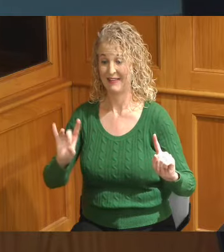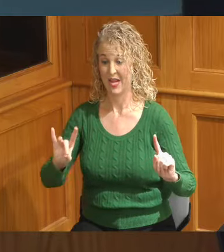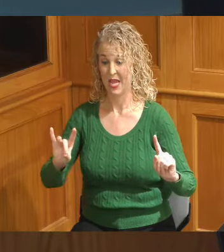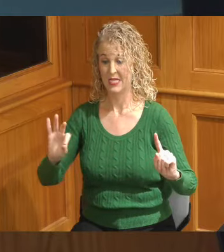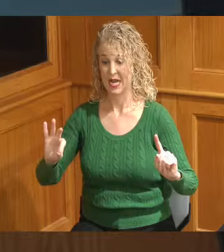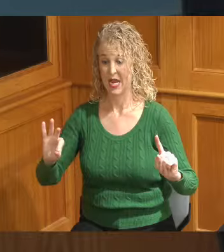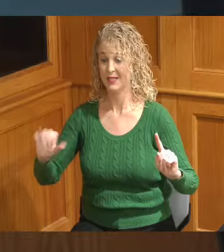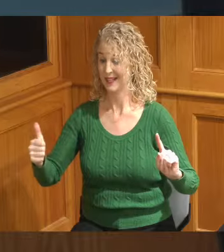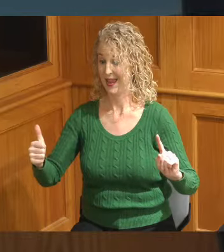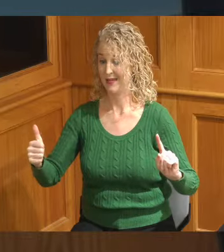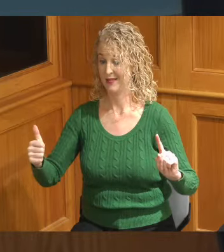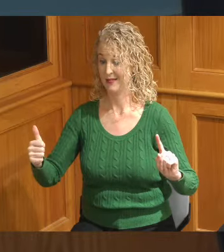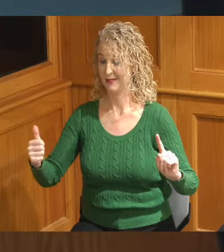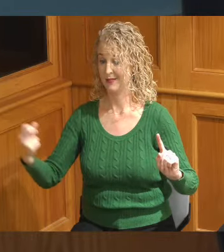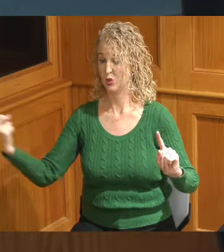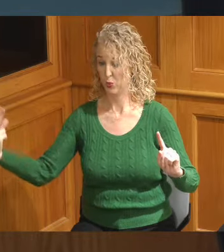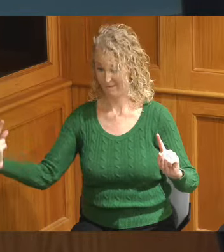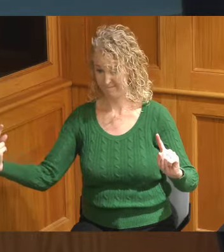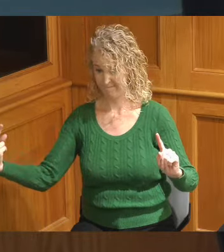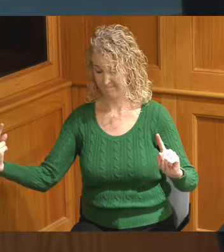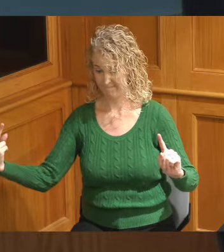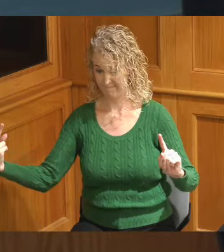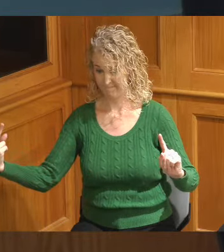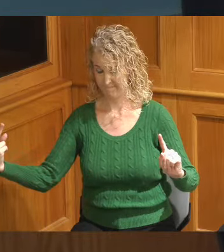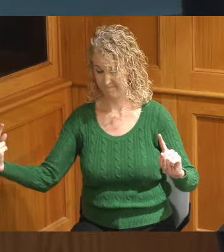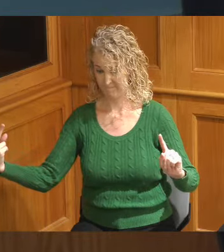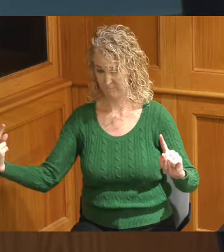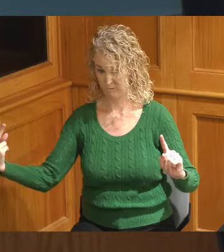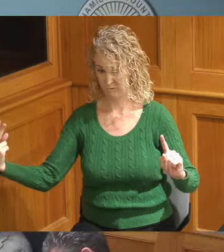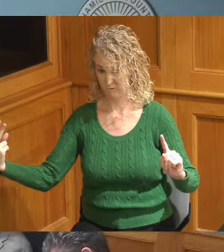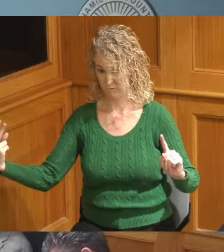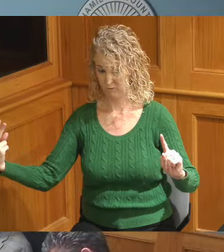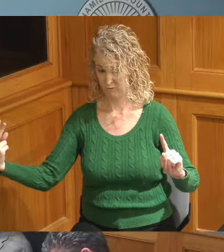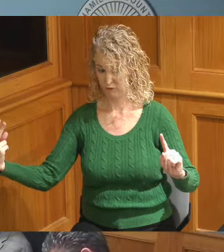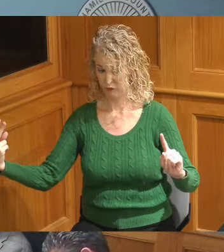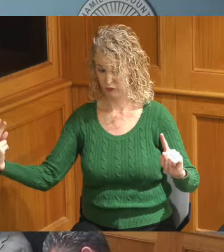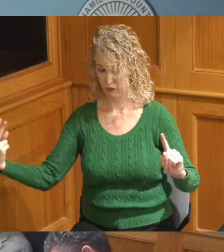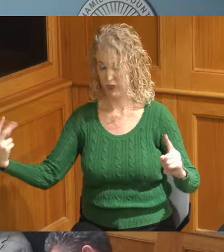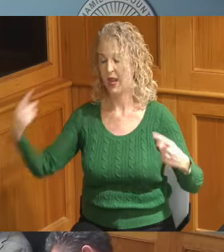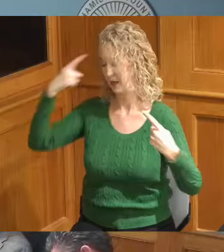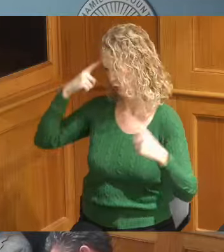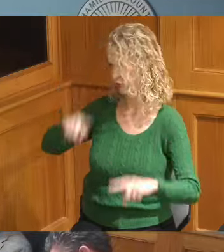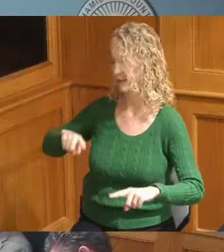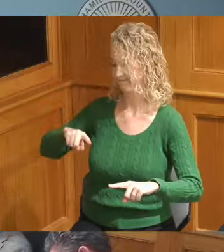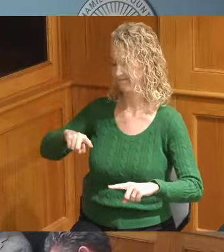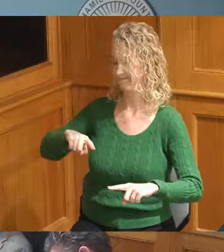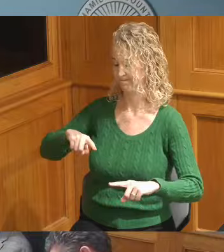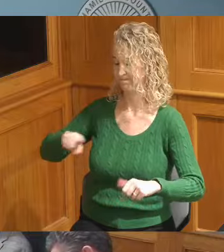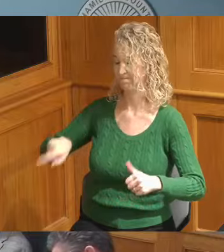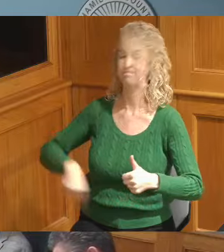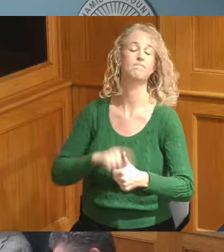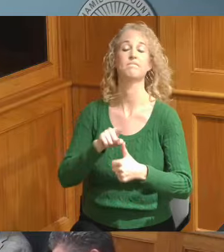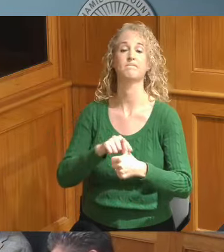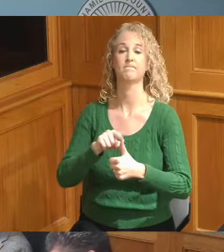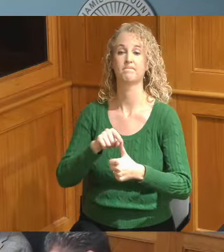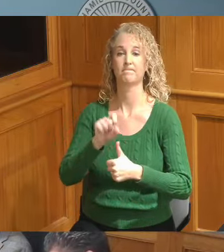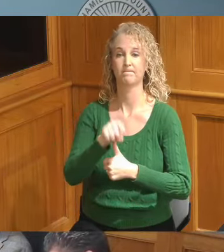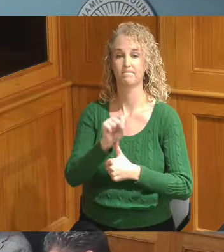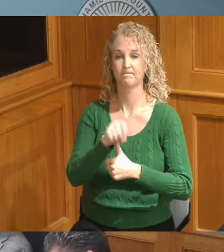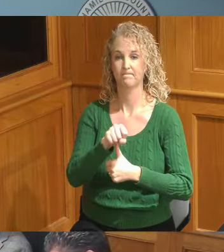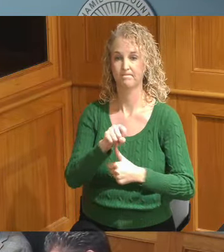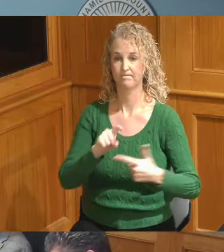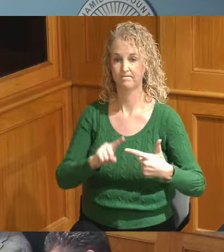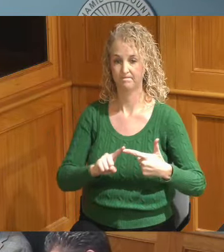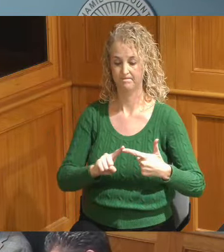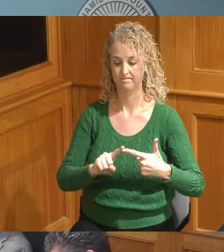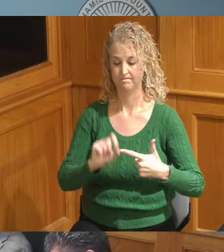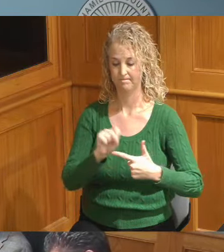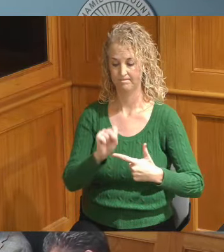9 10 and 12. Second. Commissioner Driehaus. Yes. Commissioner Summerow Dumas. Yes. Commissioner